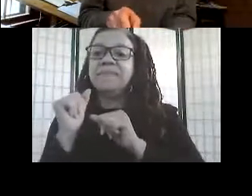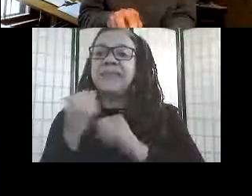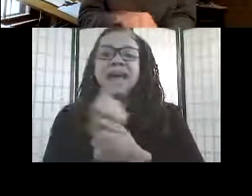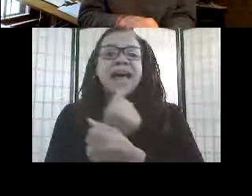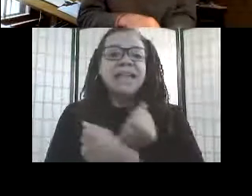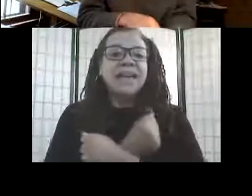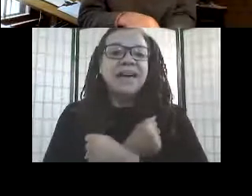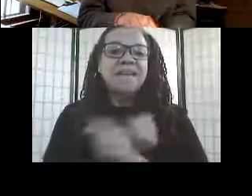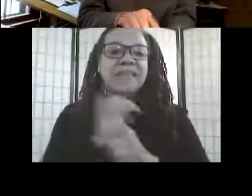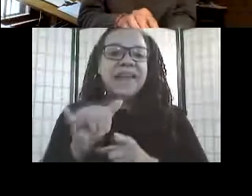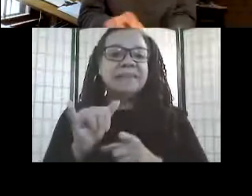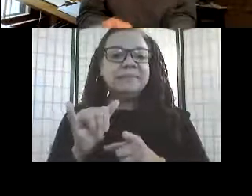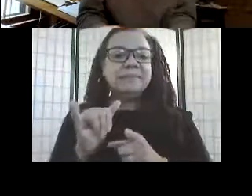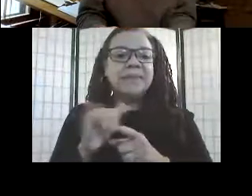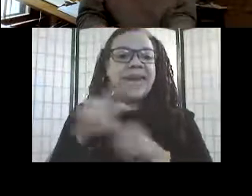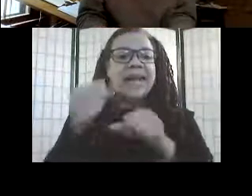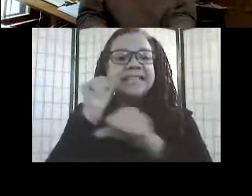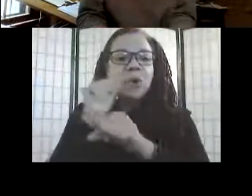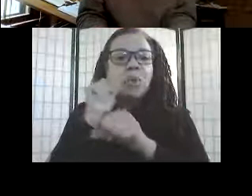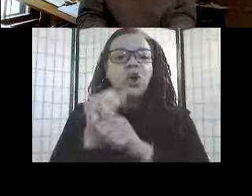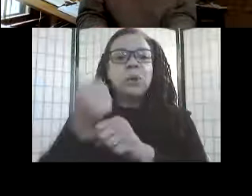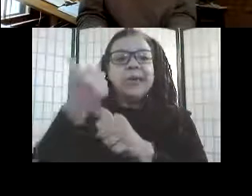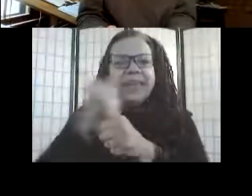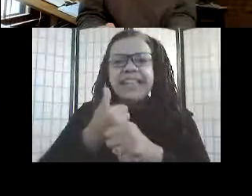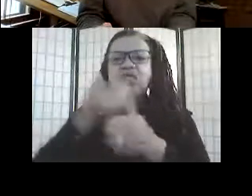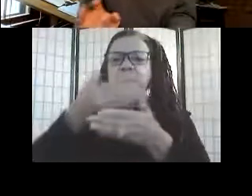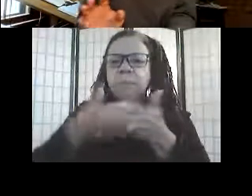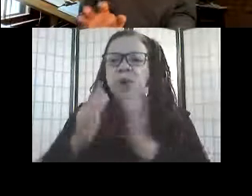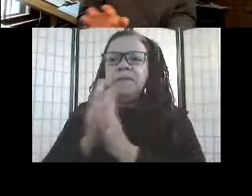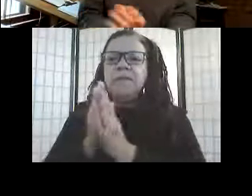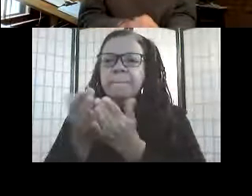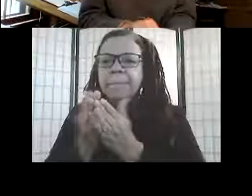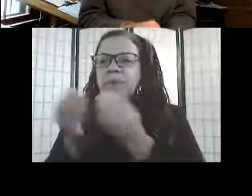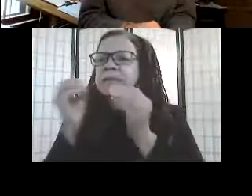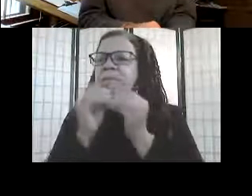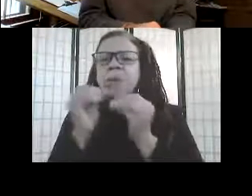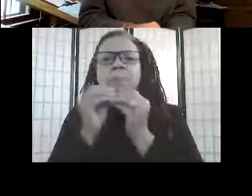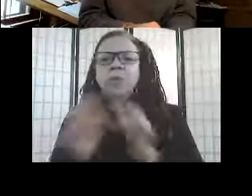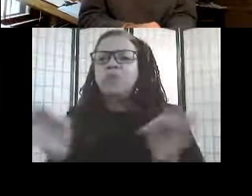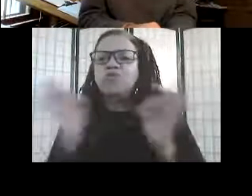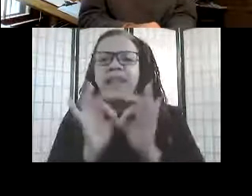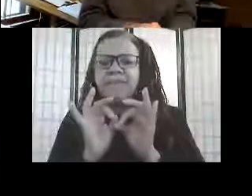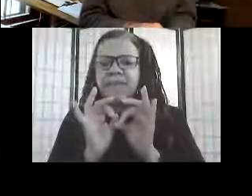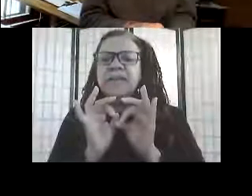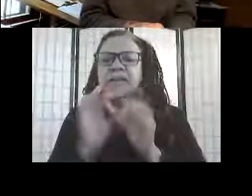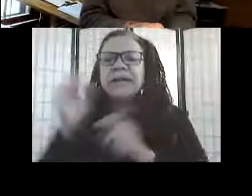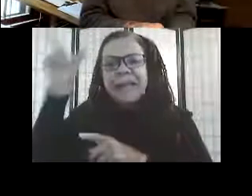this is. As I work on every piece of this book, it just seems more and more relevant, Lincoln's saying: "We have two different